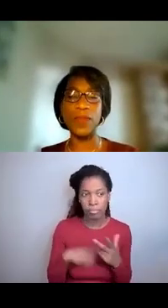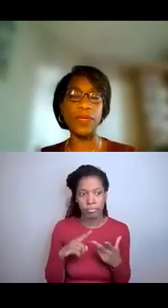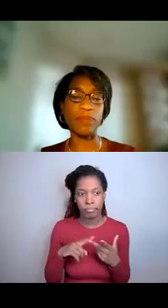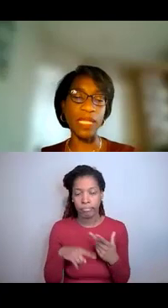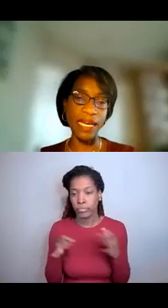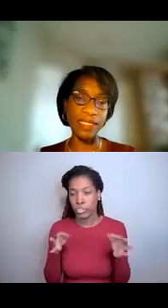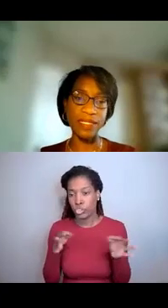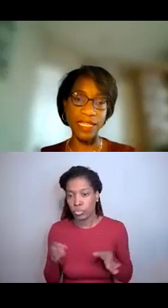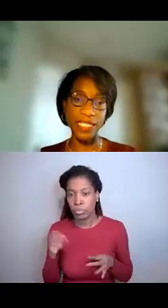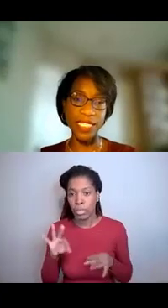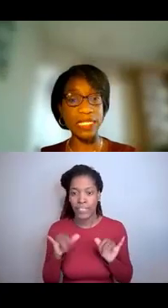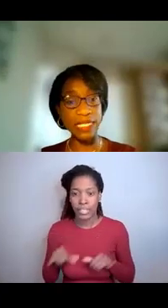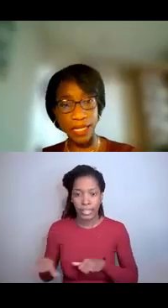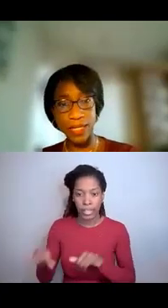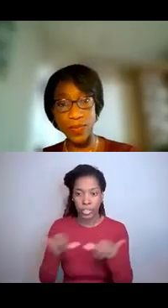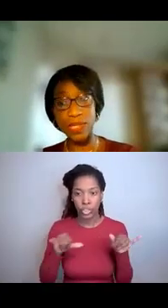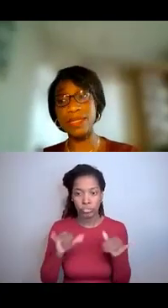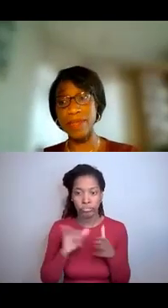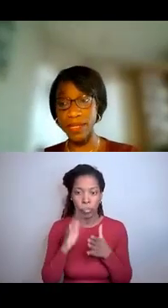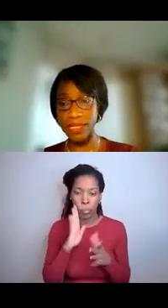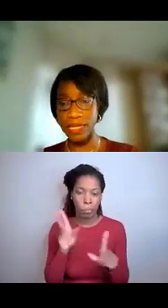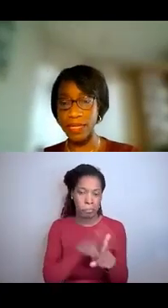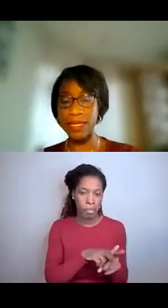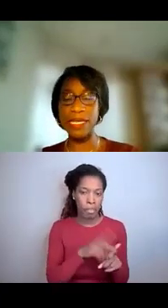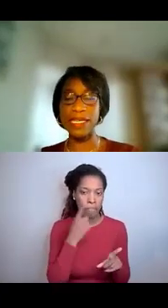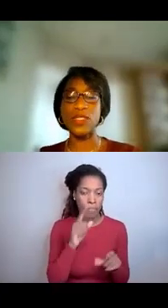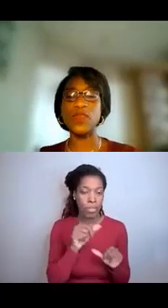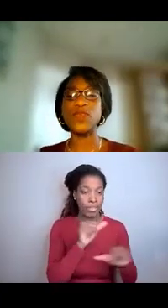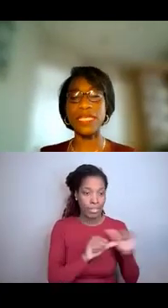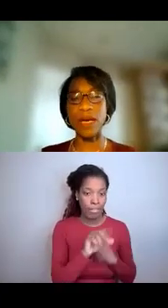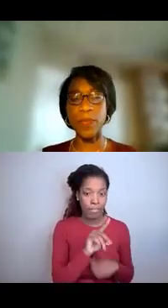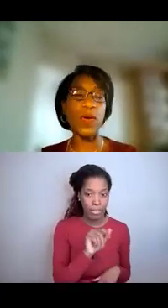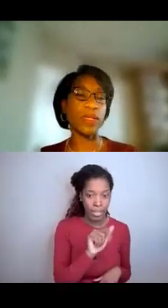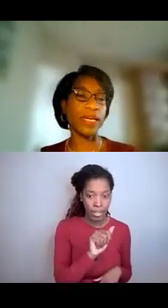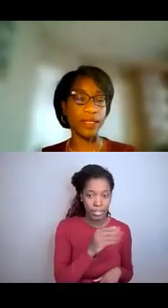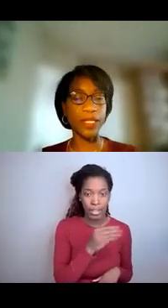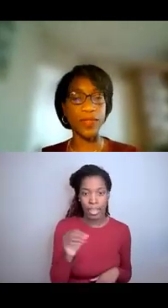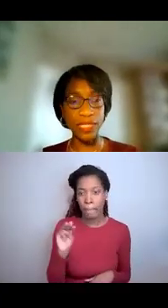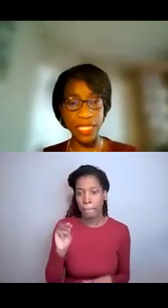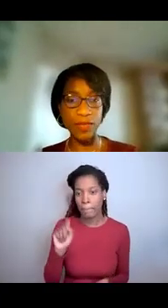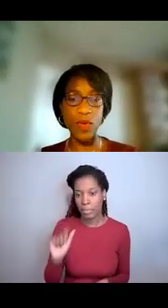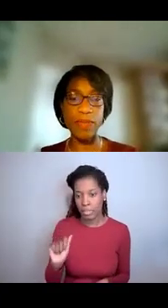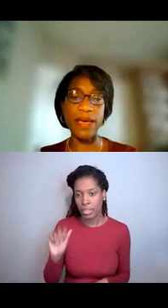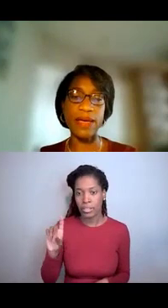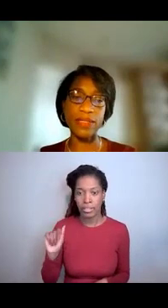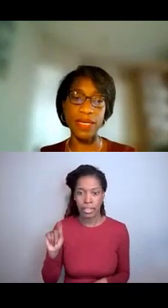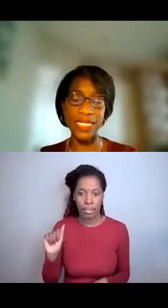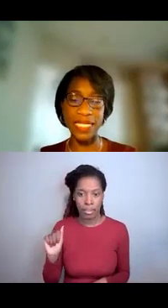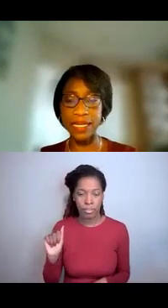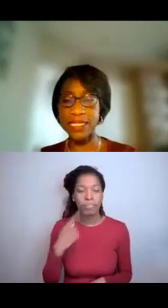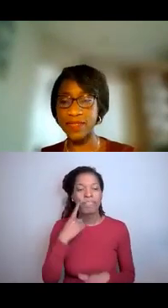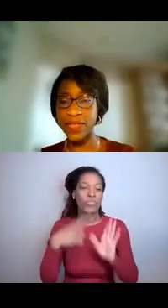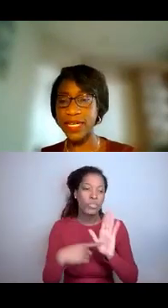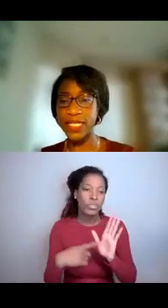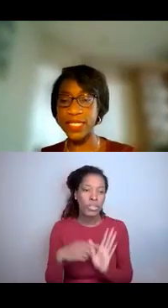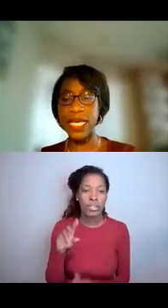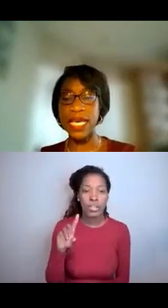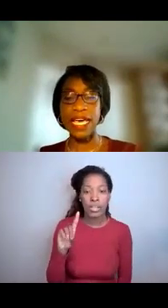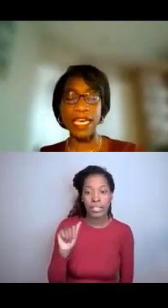that will be applied to the scientific data as well as the metadata. So for example, data formats on data identifiers